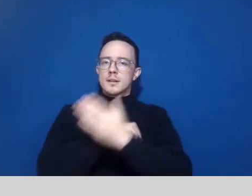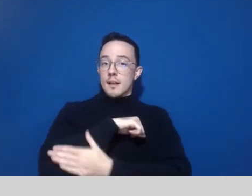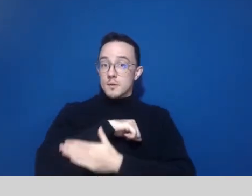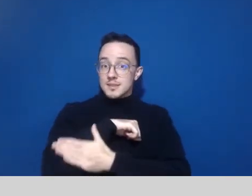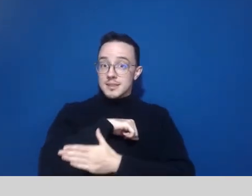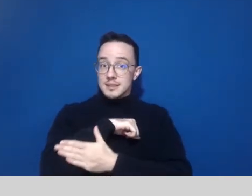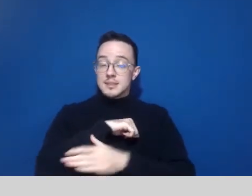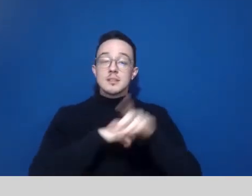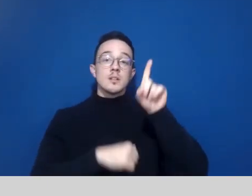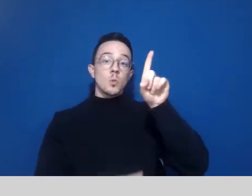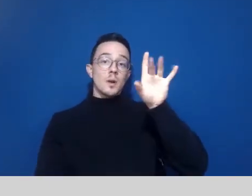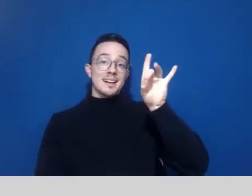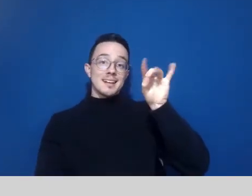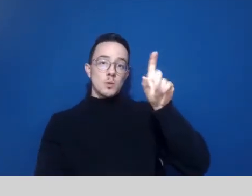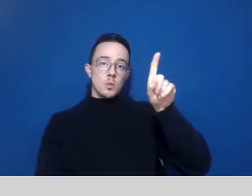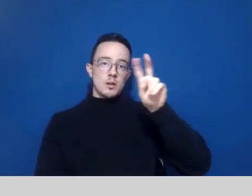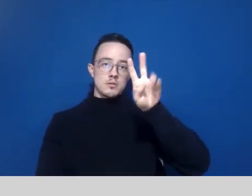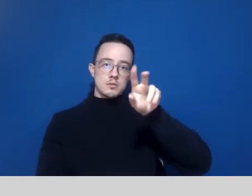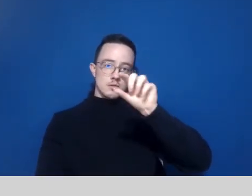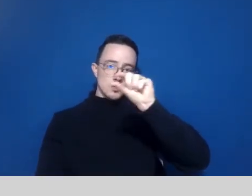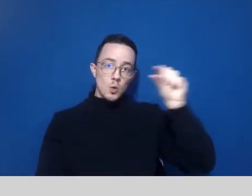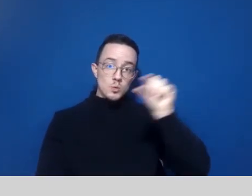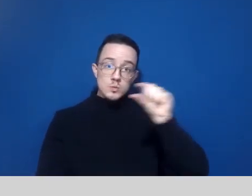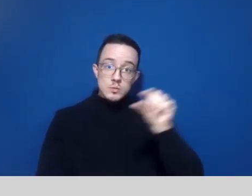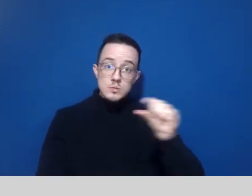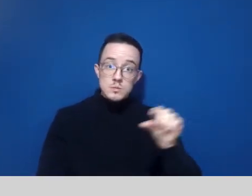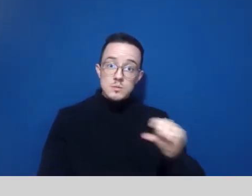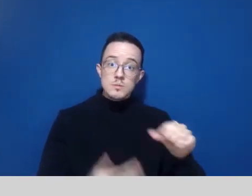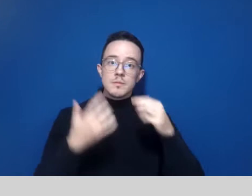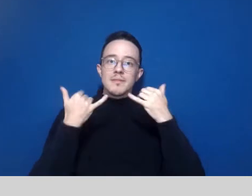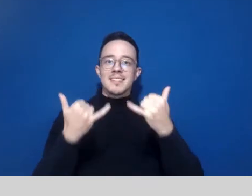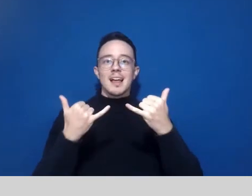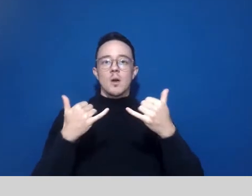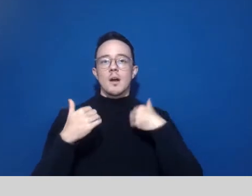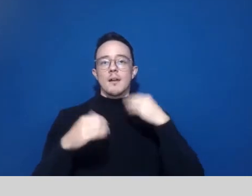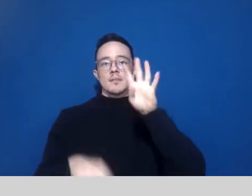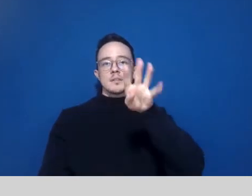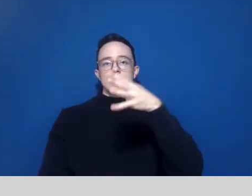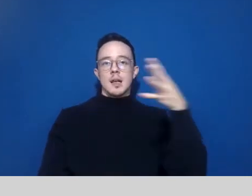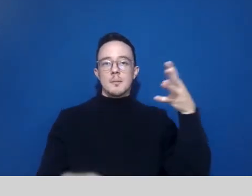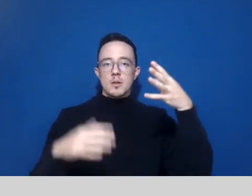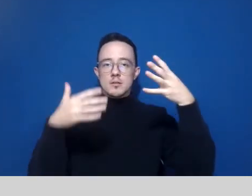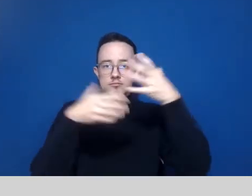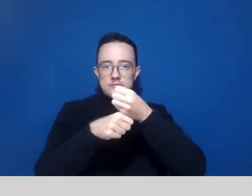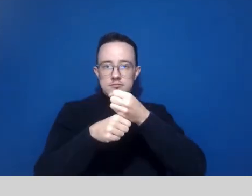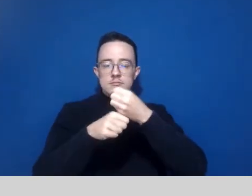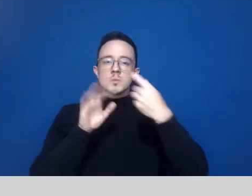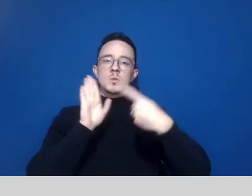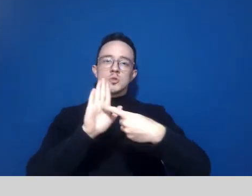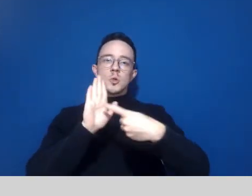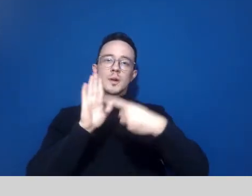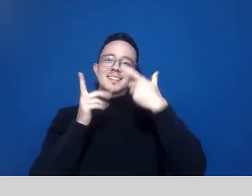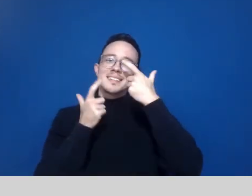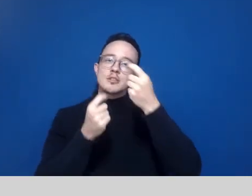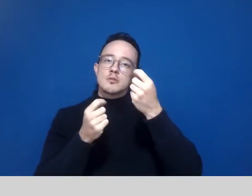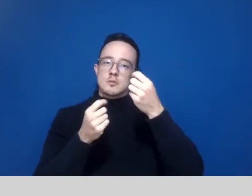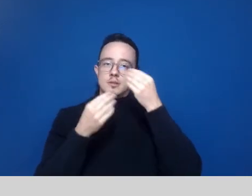That's 181 rows. And now that we've drilled down these two levels, we've got back a table that is just showing us the number